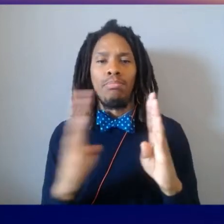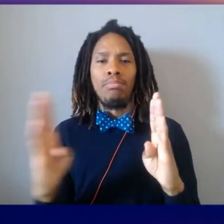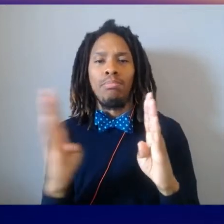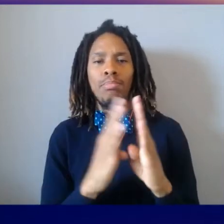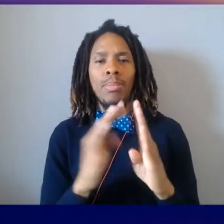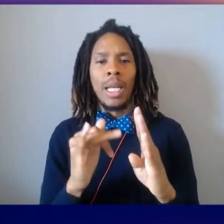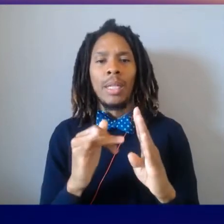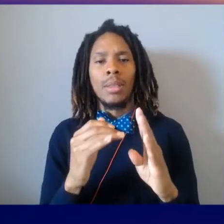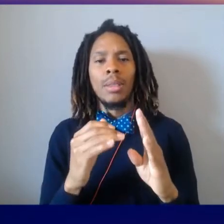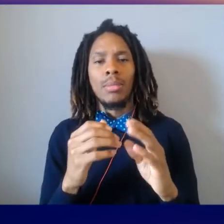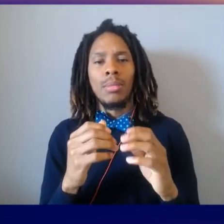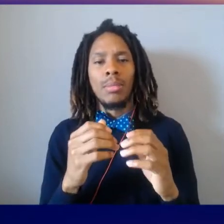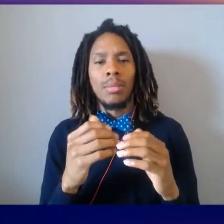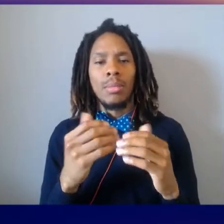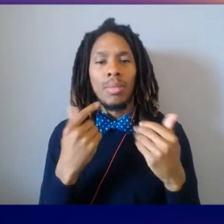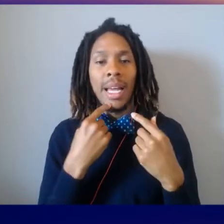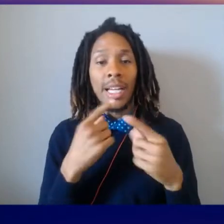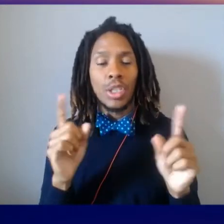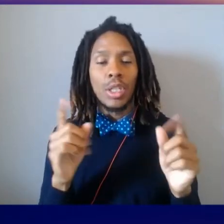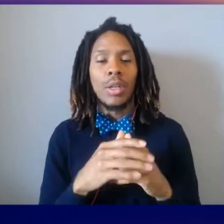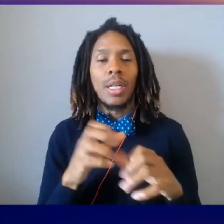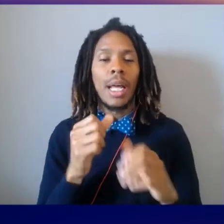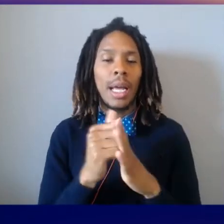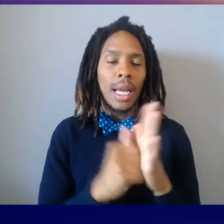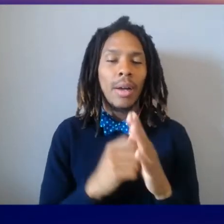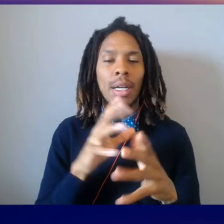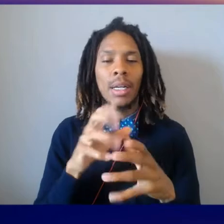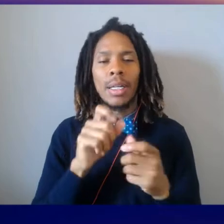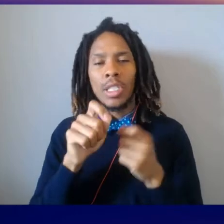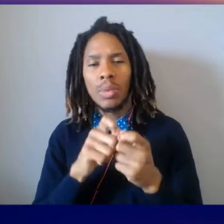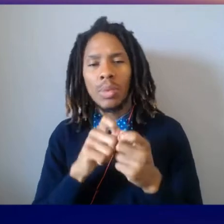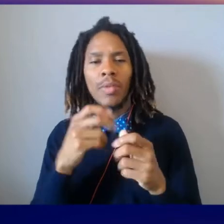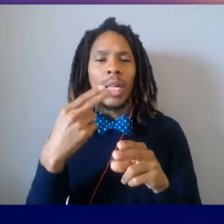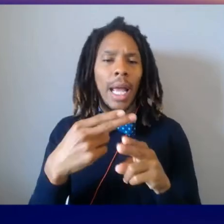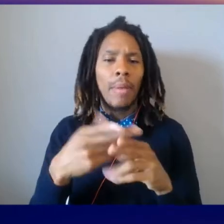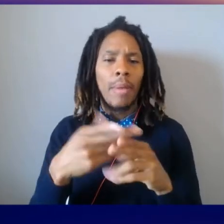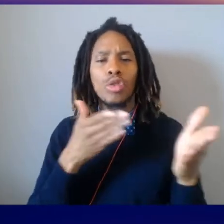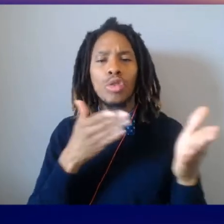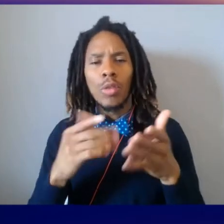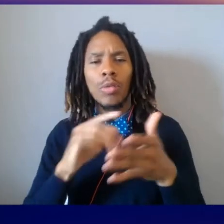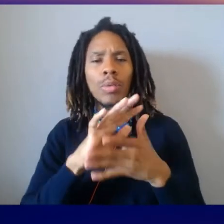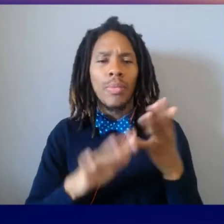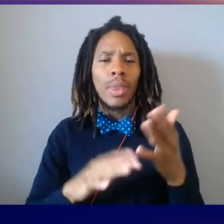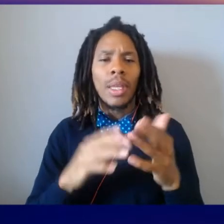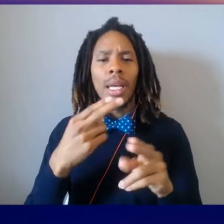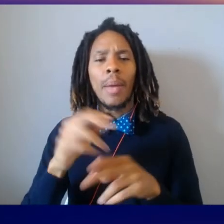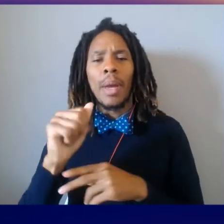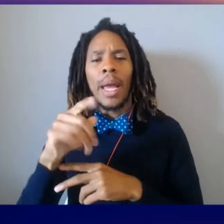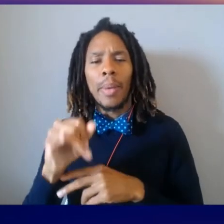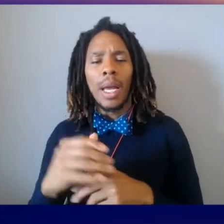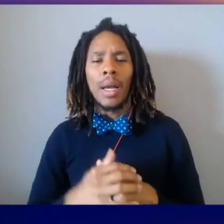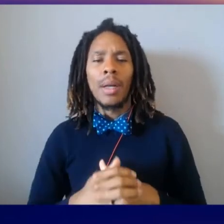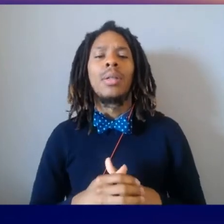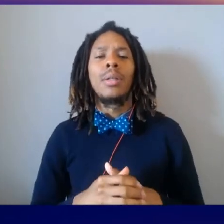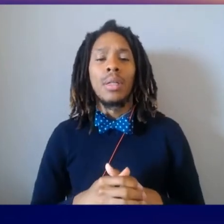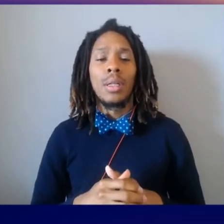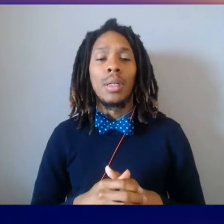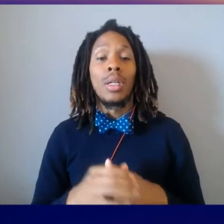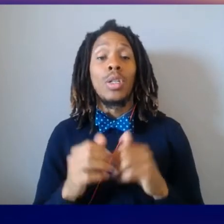Okay. Get account and get a specific name of the service, name of the API. So, with the sample queries,